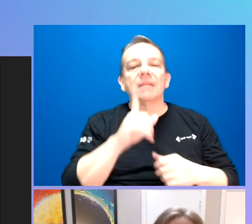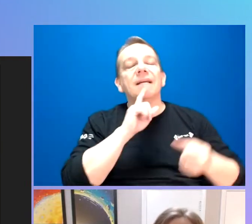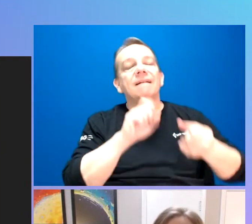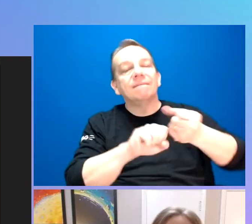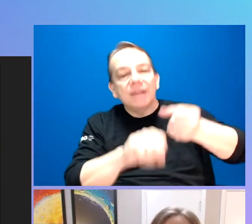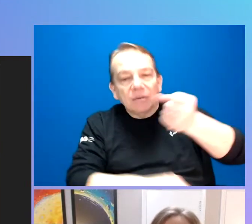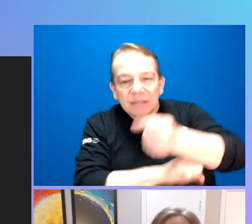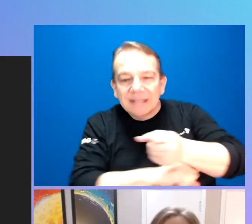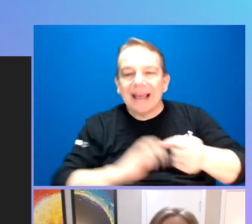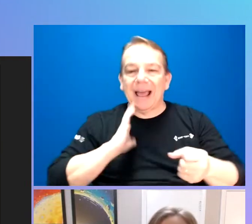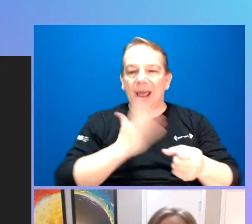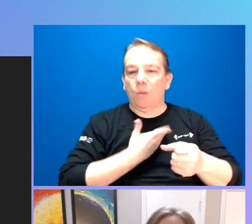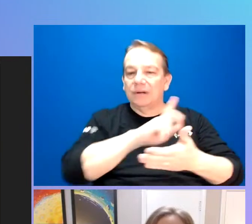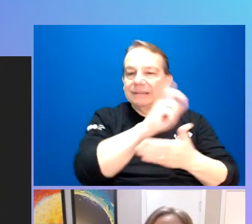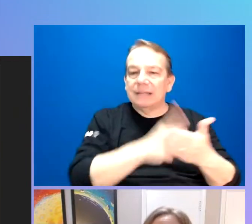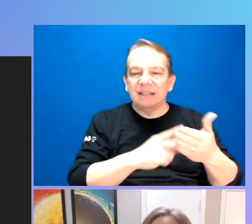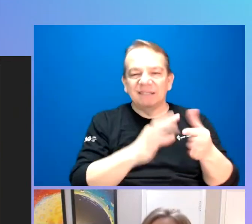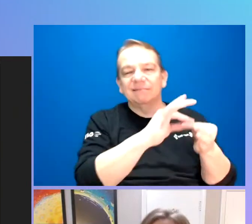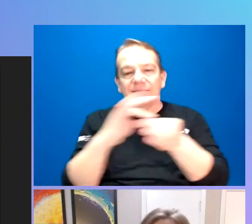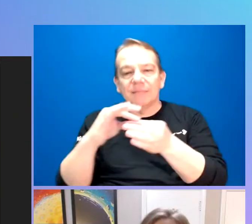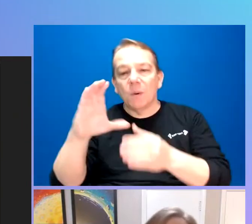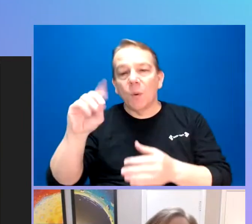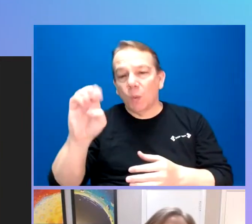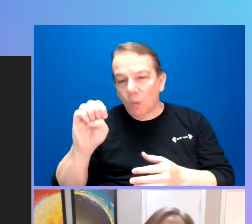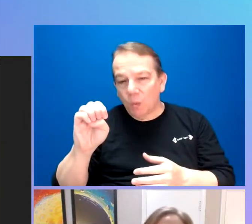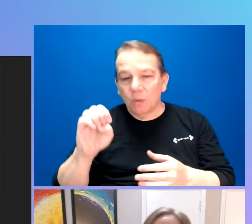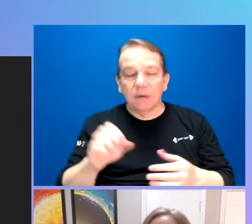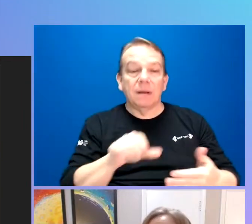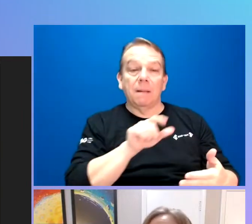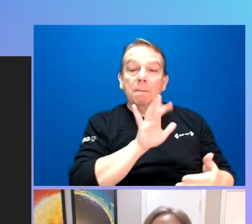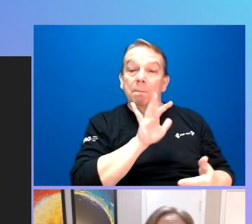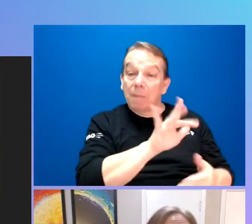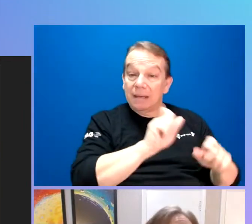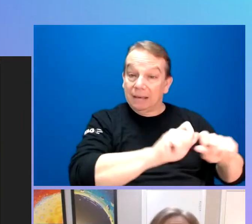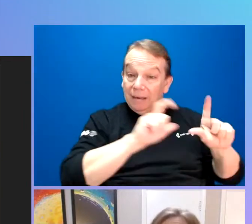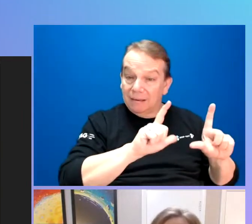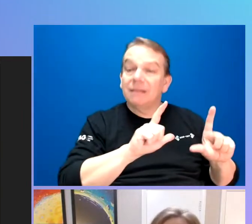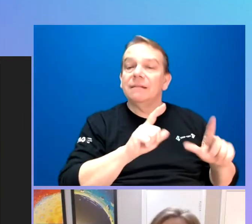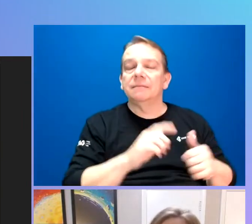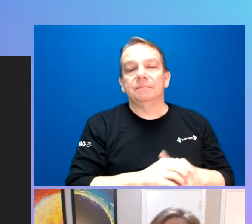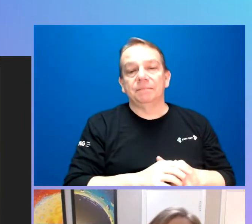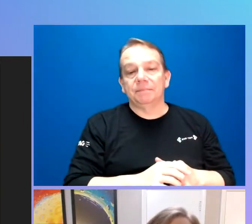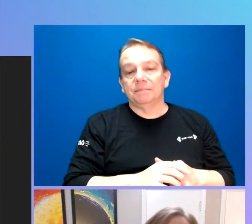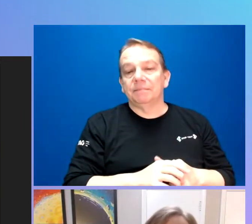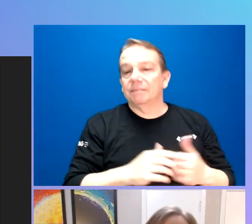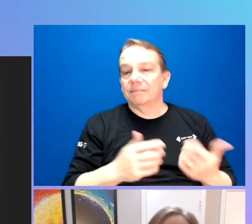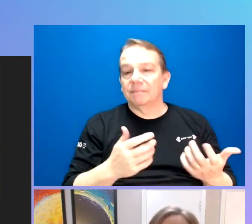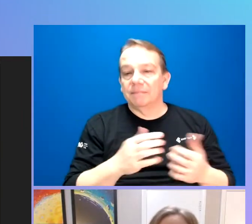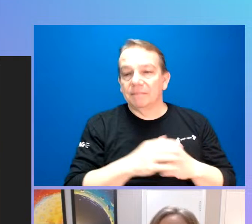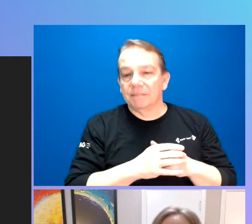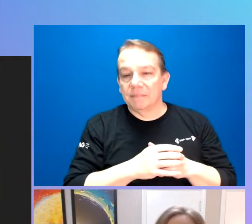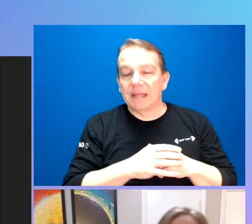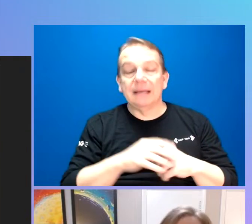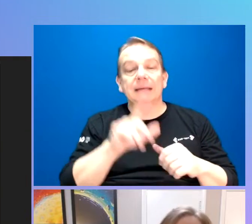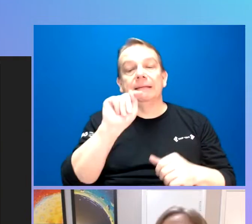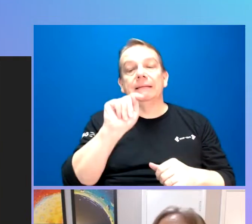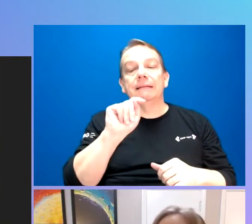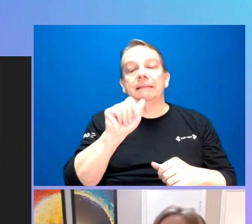what our designs are coded with buttons are HTML elements. Tables are made of HTML